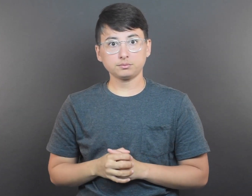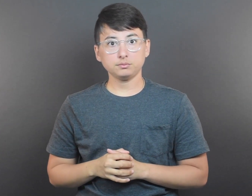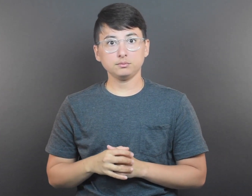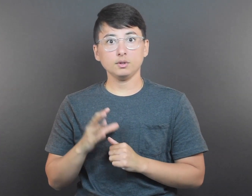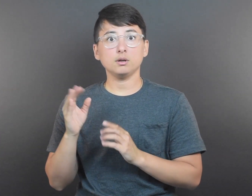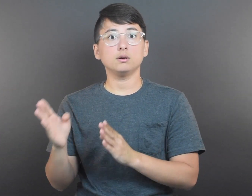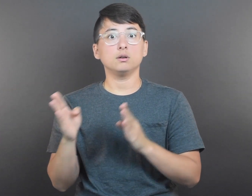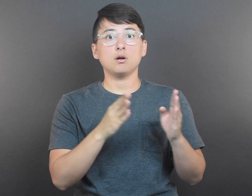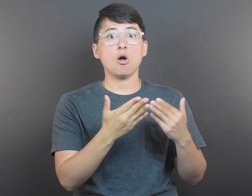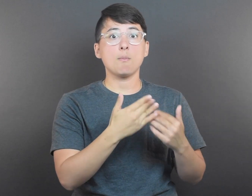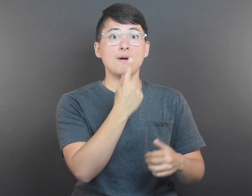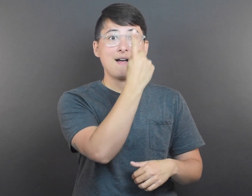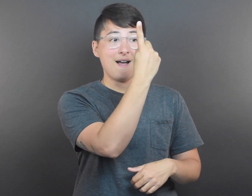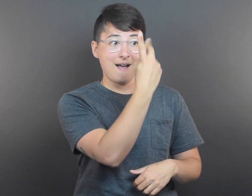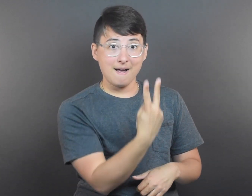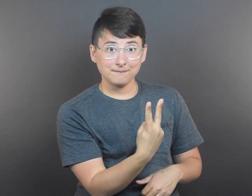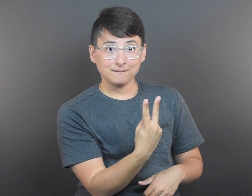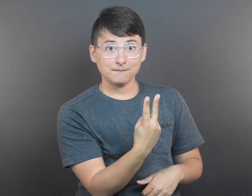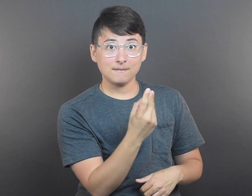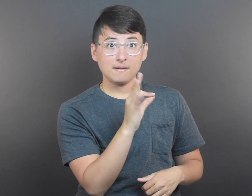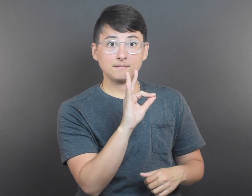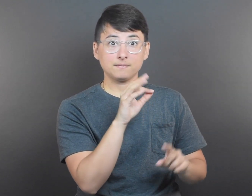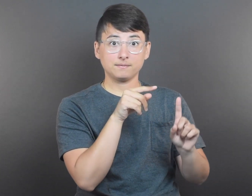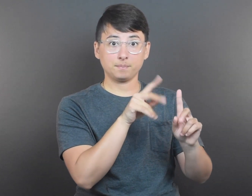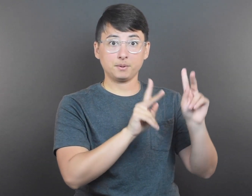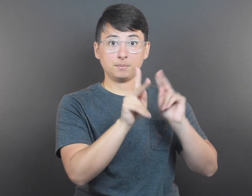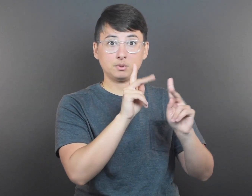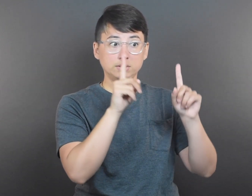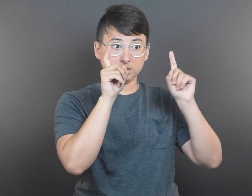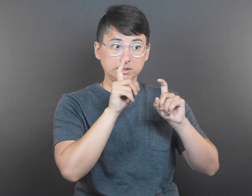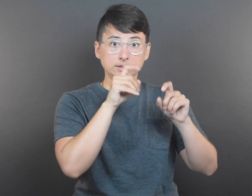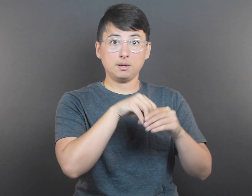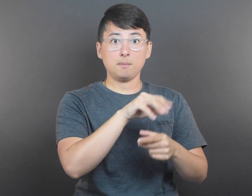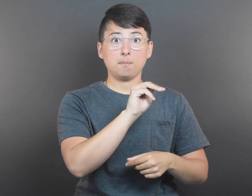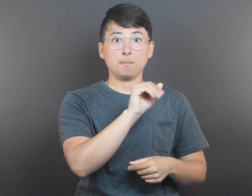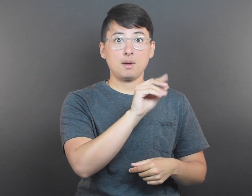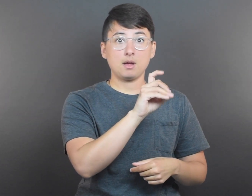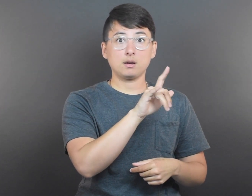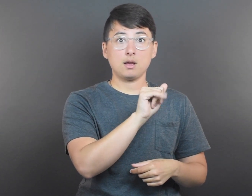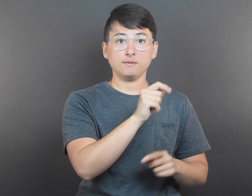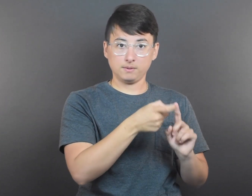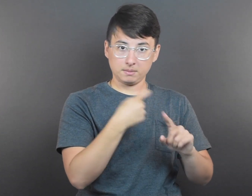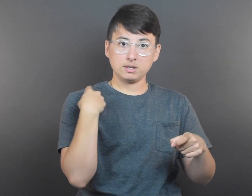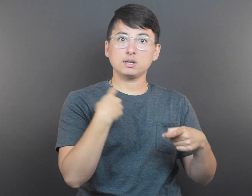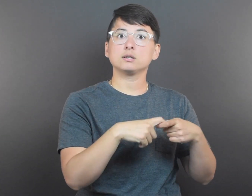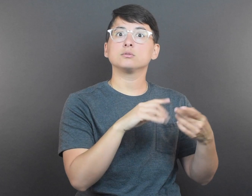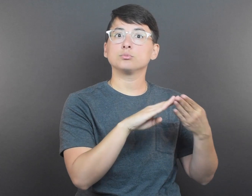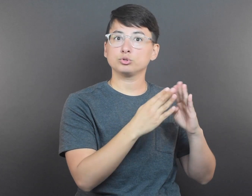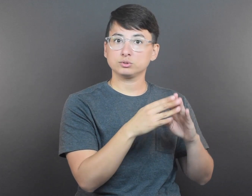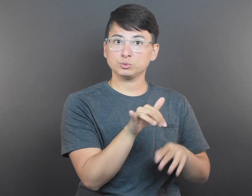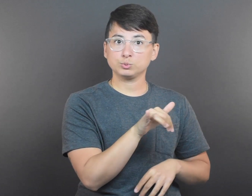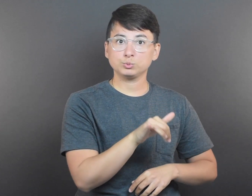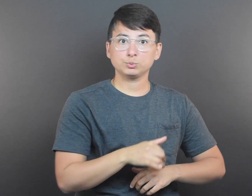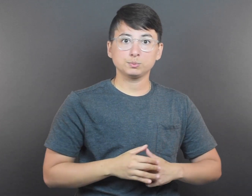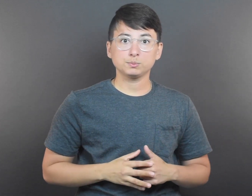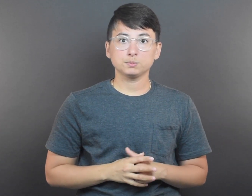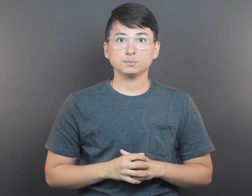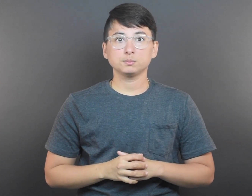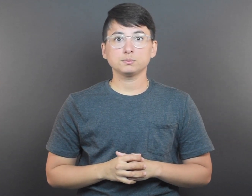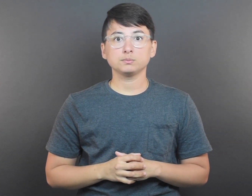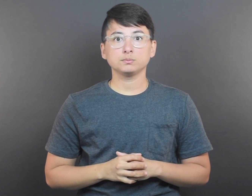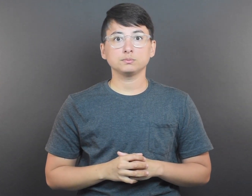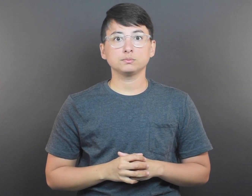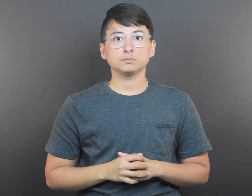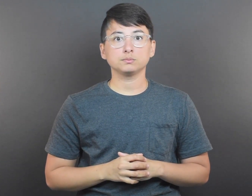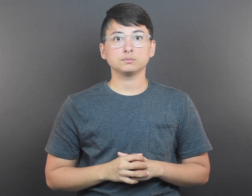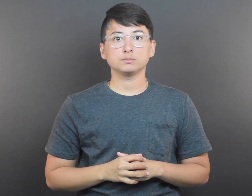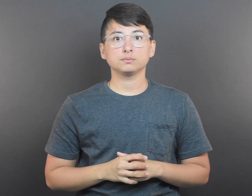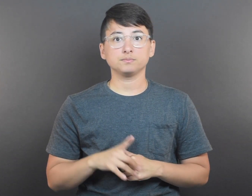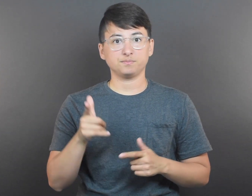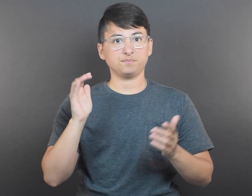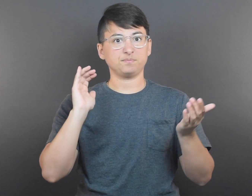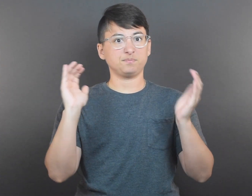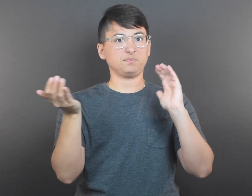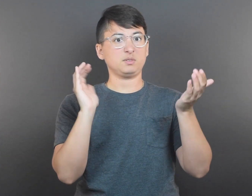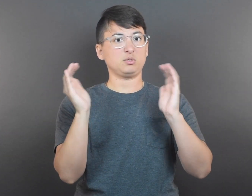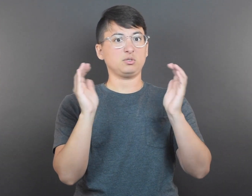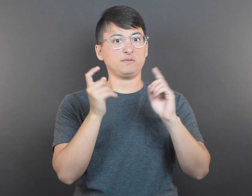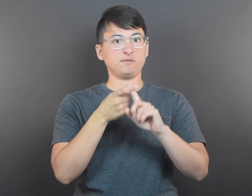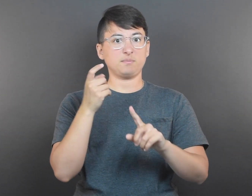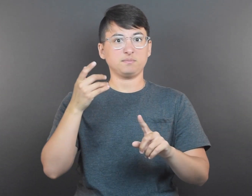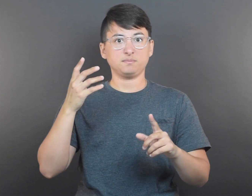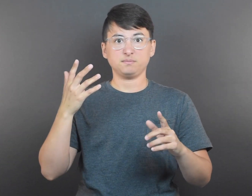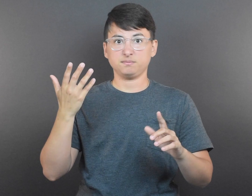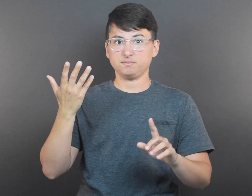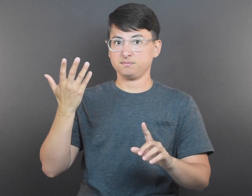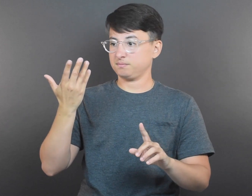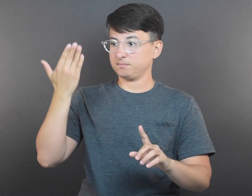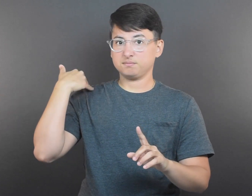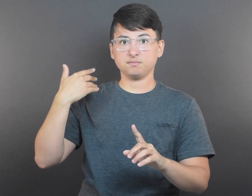previous events where fewer than 8% of people tested were from the Latinx community.